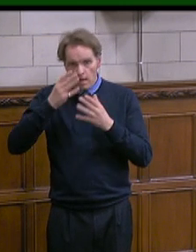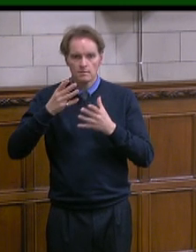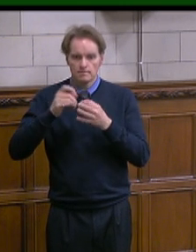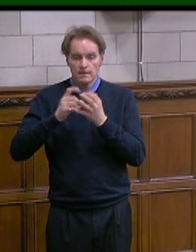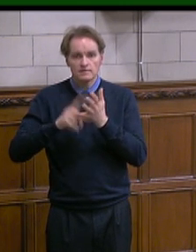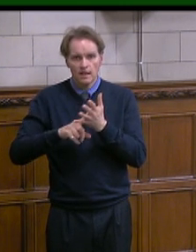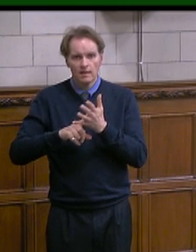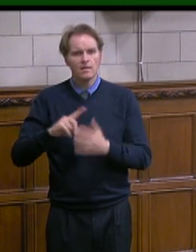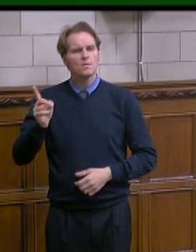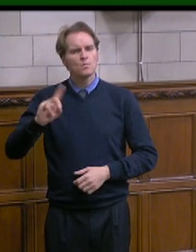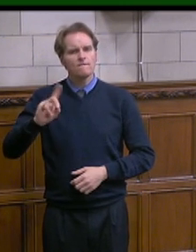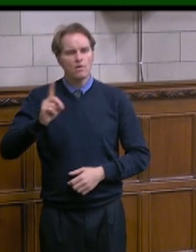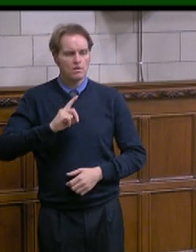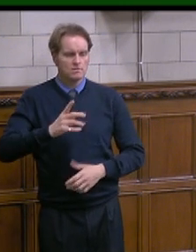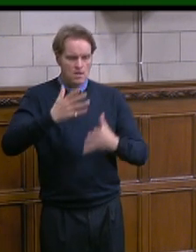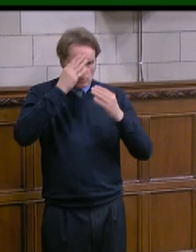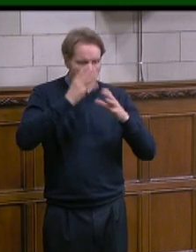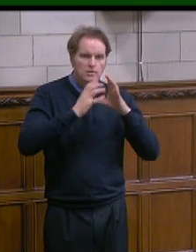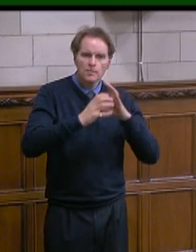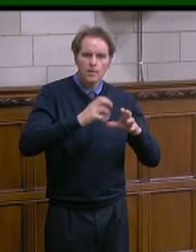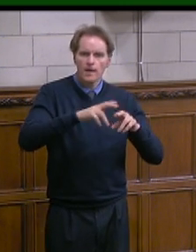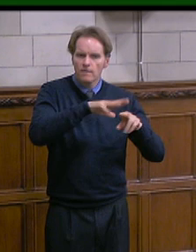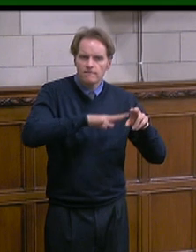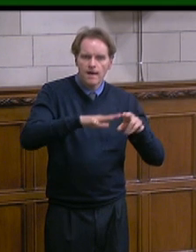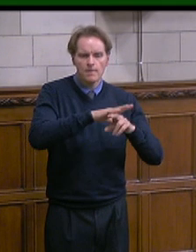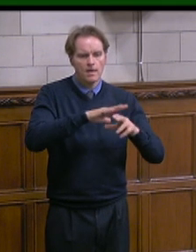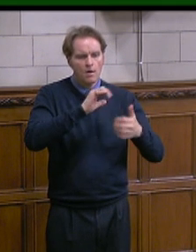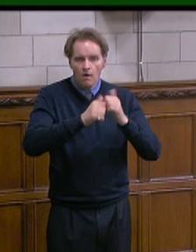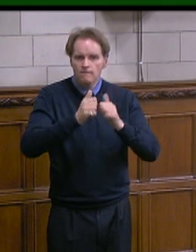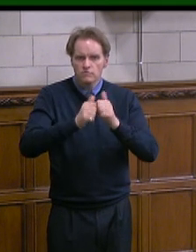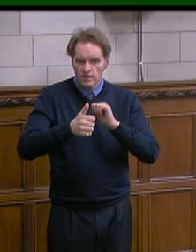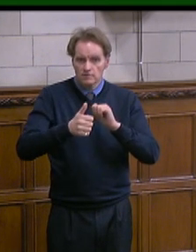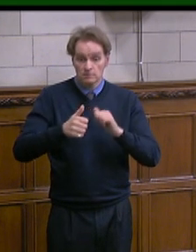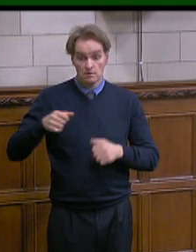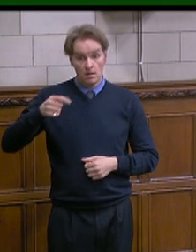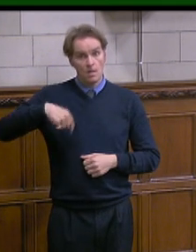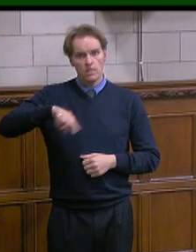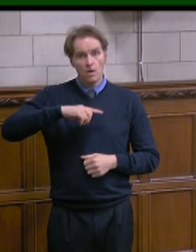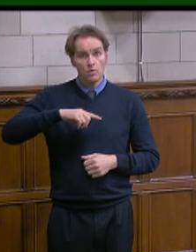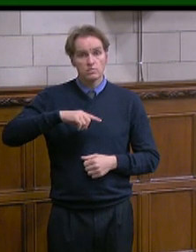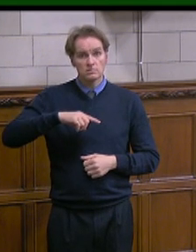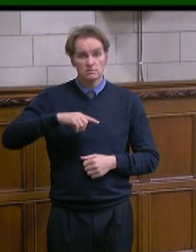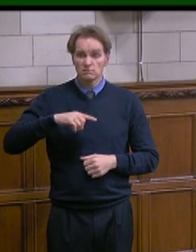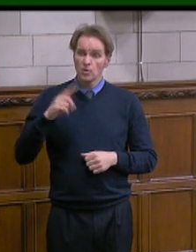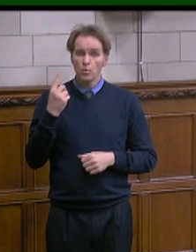with a family member or friend. Indeed, many of those in most need are hearing parents of deaf children.